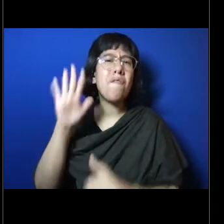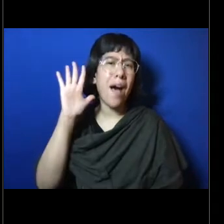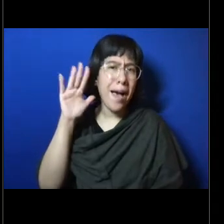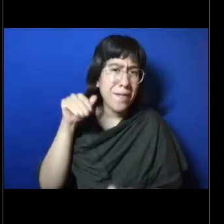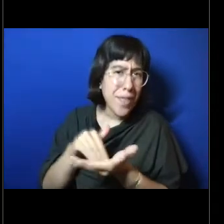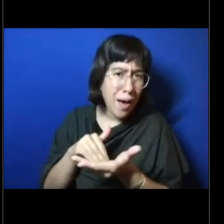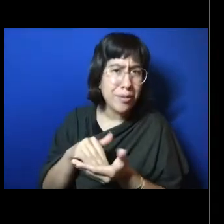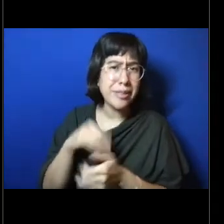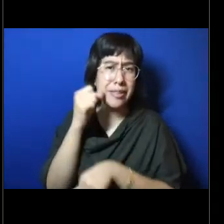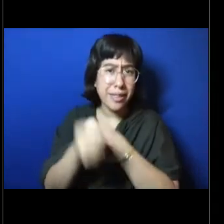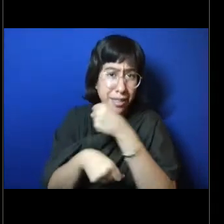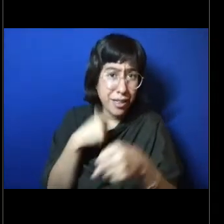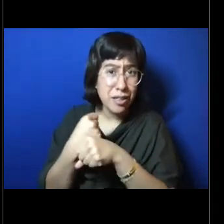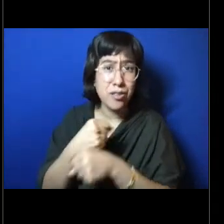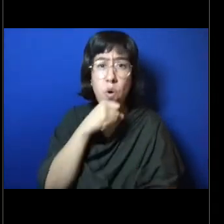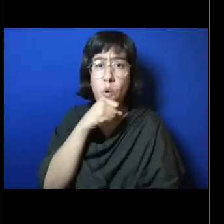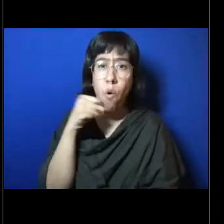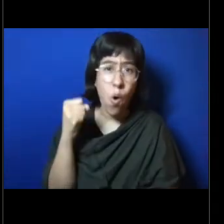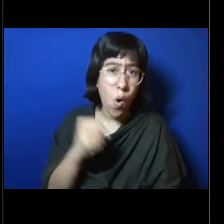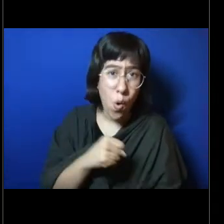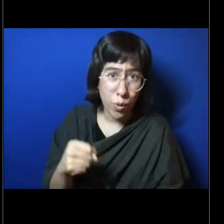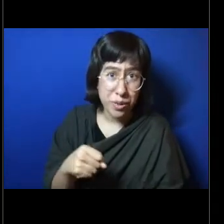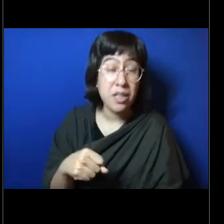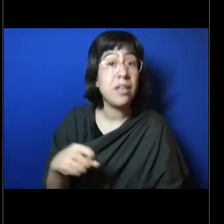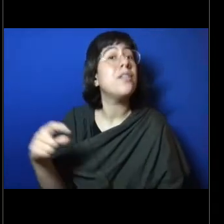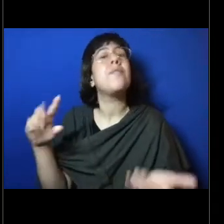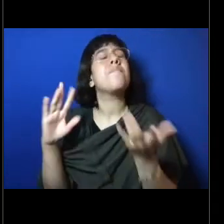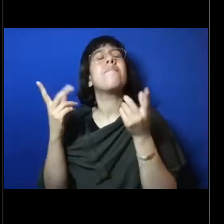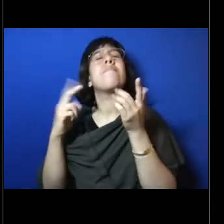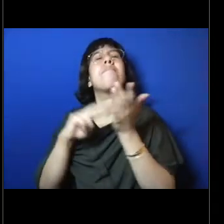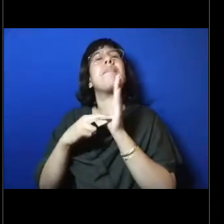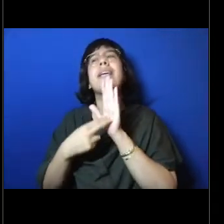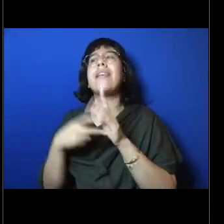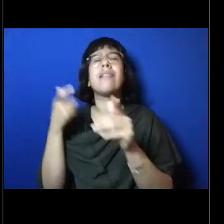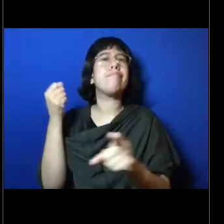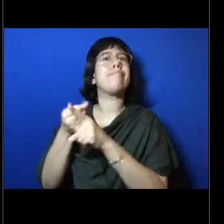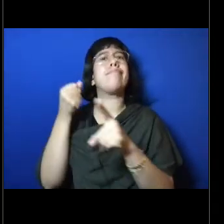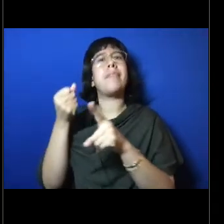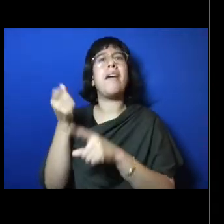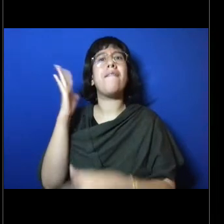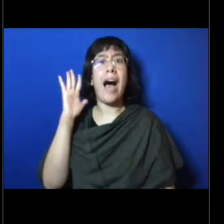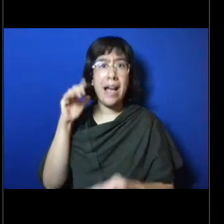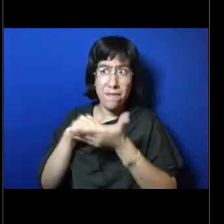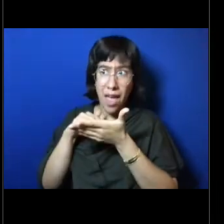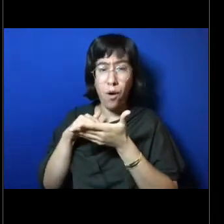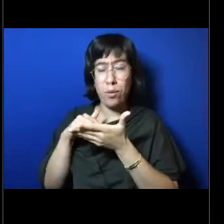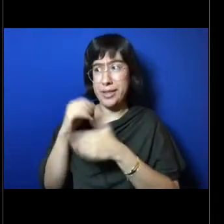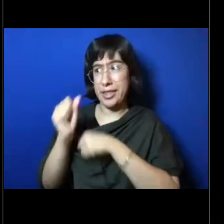So something happened 5,000 years ago to make red abalone much more available to the people on this island